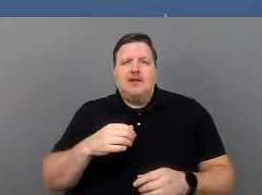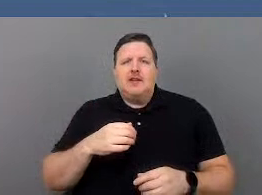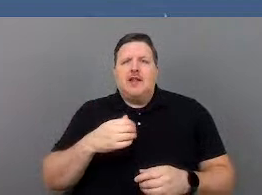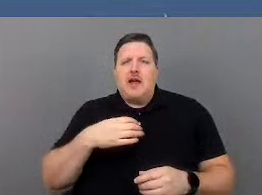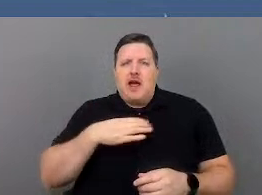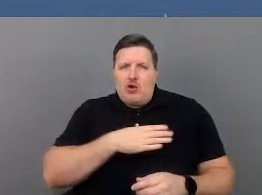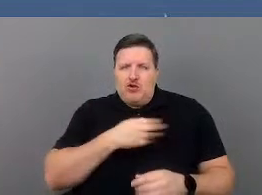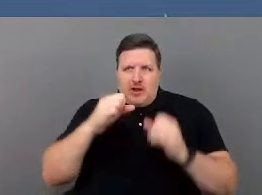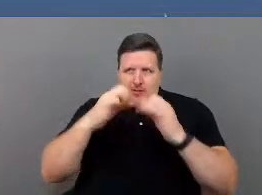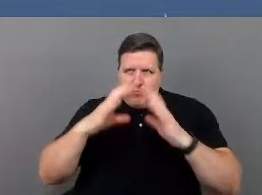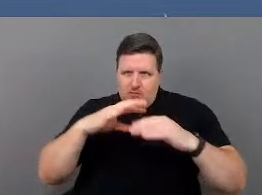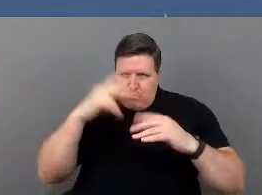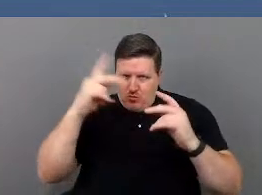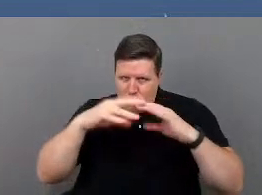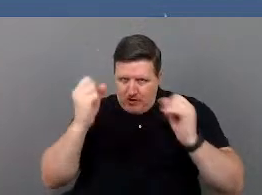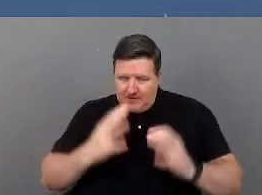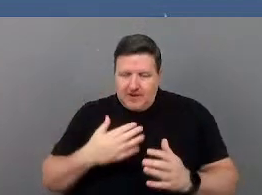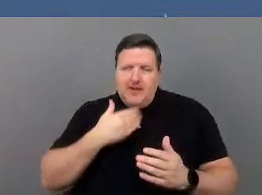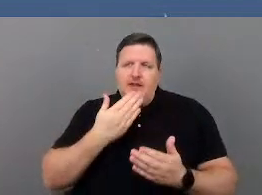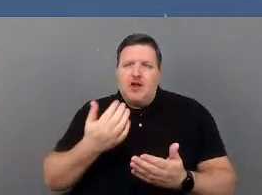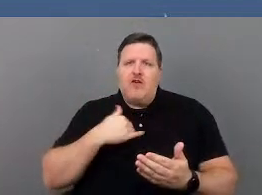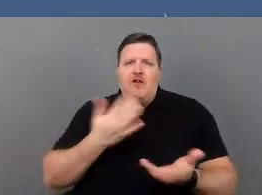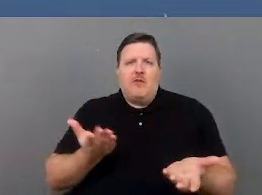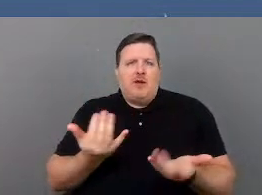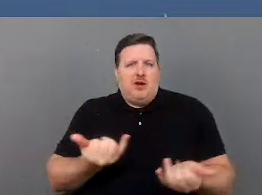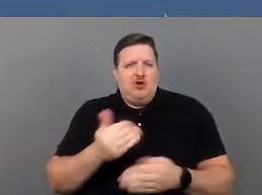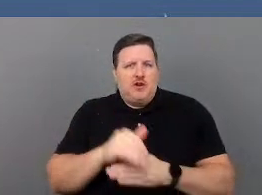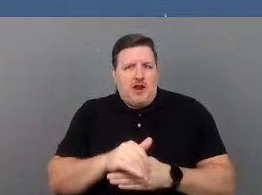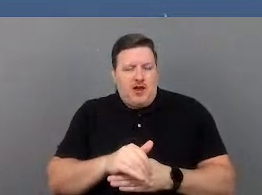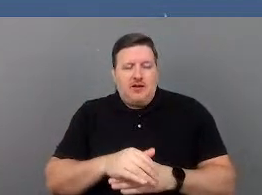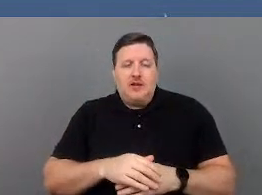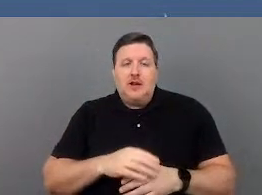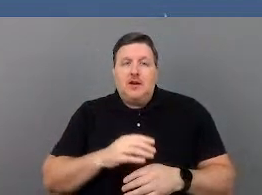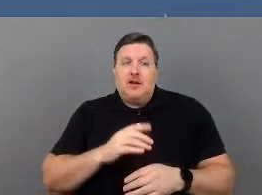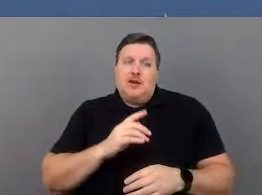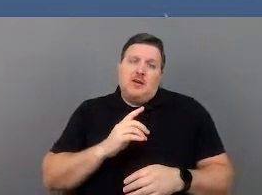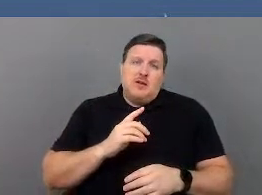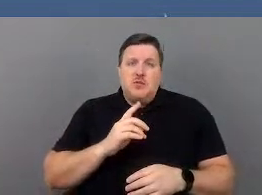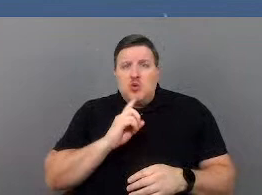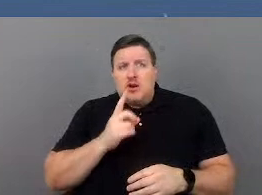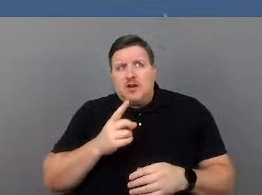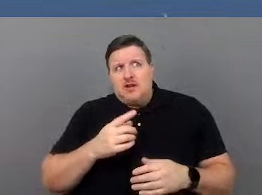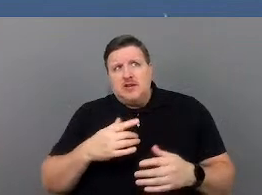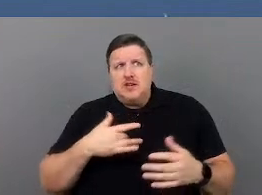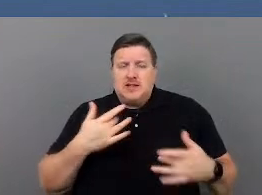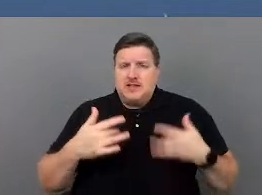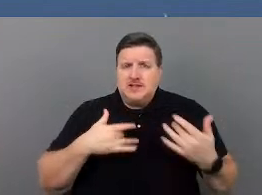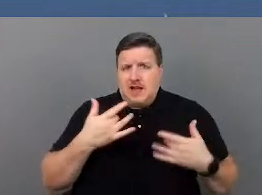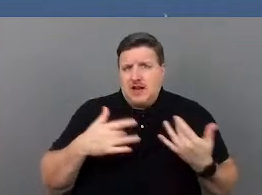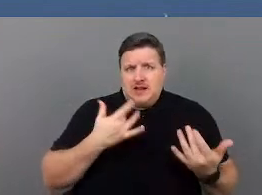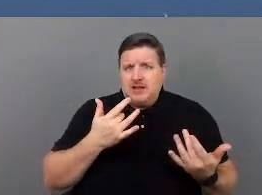END OF BUREAUCRACY HERE. WE HAVE A LOT OF PEOPLE HERE WITH GREAT IDEAS FOR SPECIFIC LINE ITEMS TO MOVE MONEY AWAY FROM MINNEAPOLIS